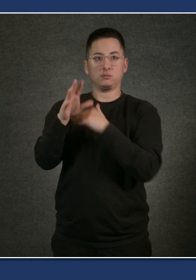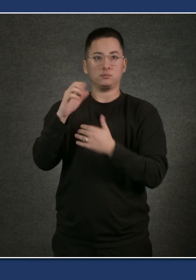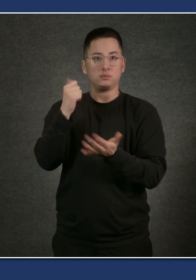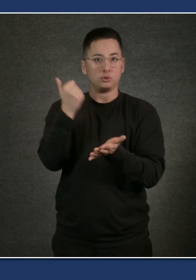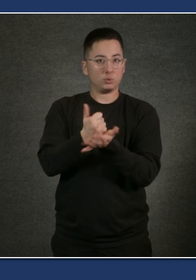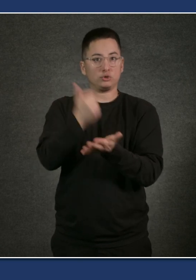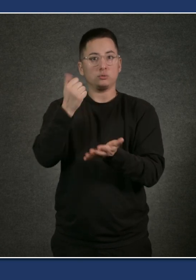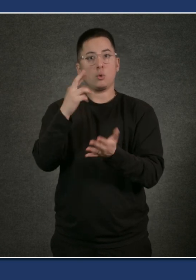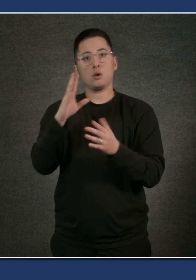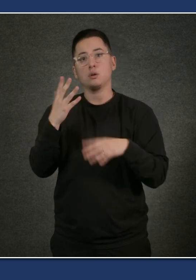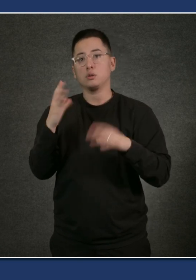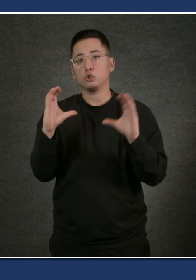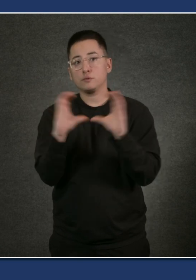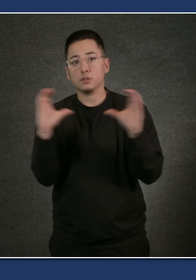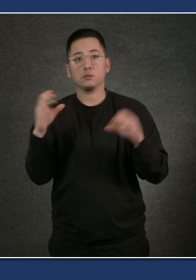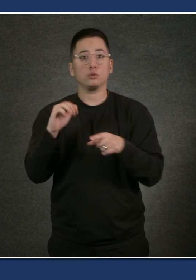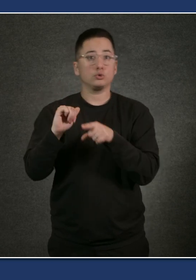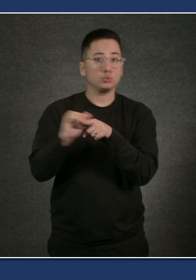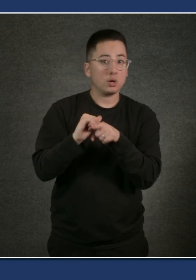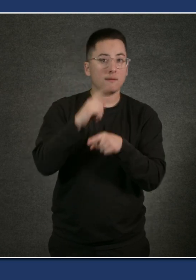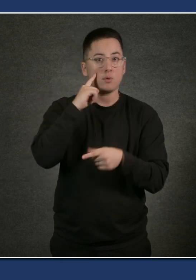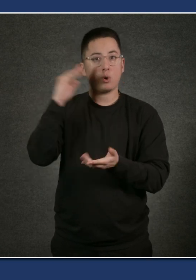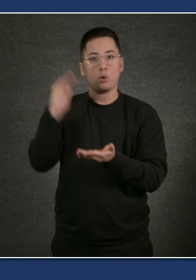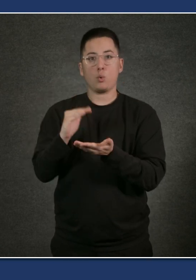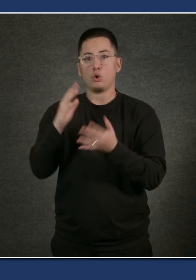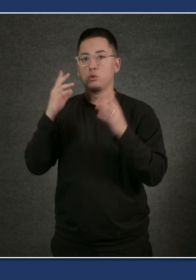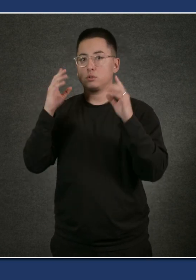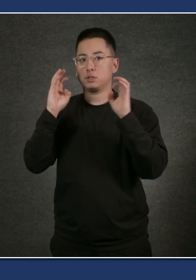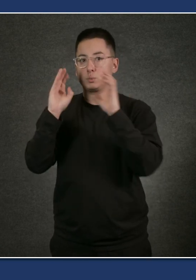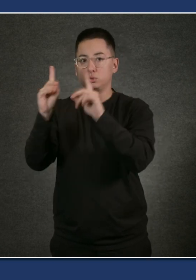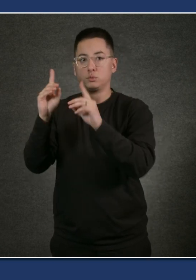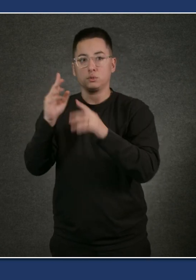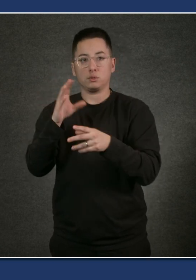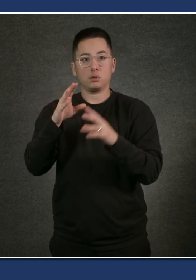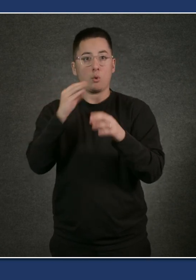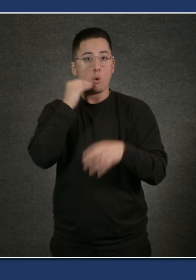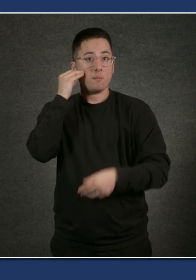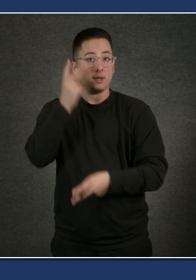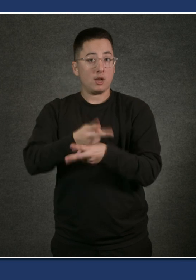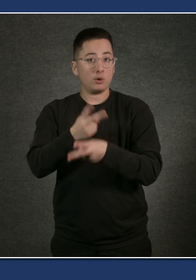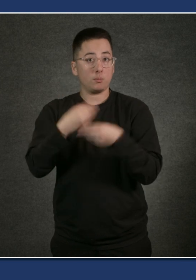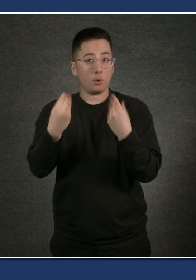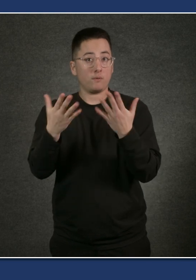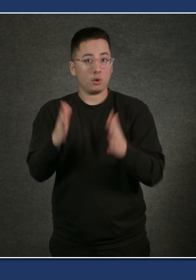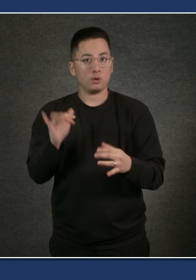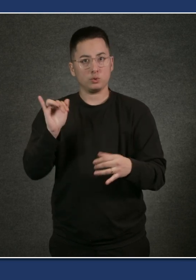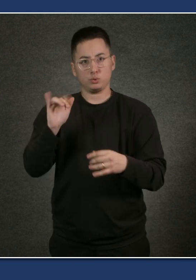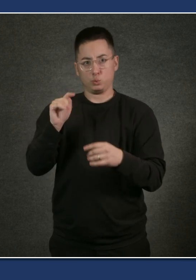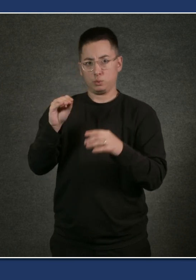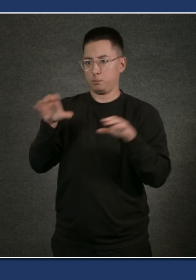and training for lower-educated home care providers to perform complex tasks and ensure